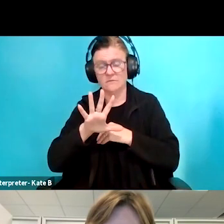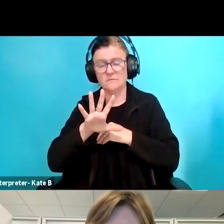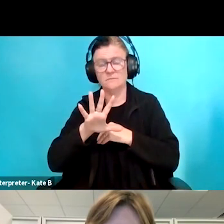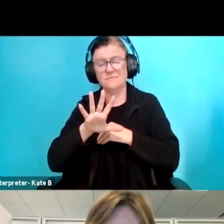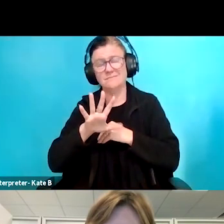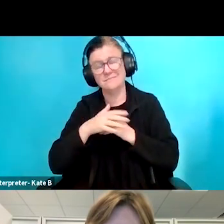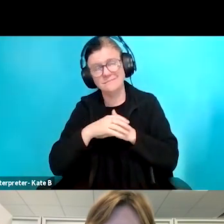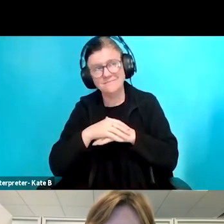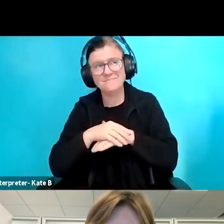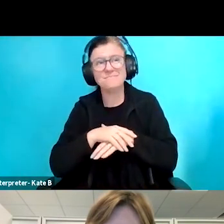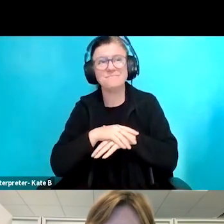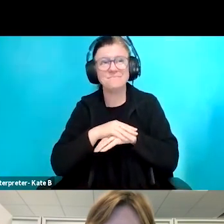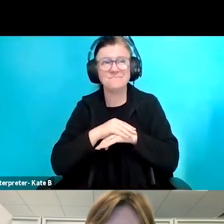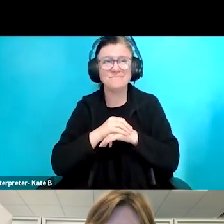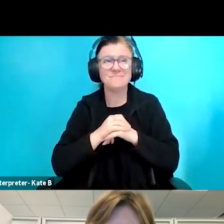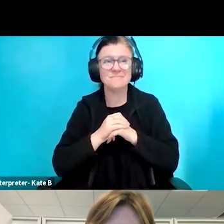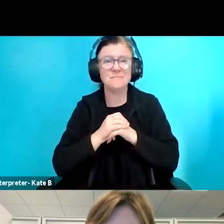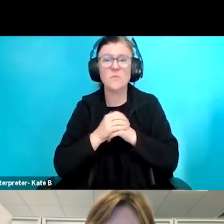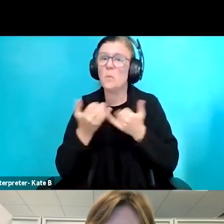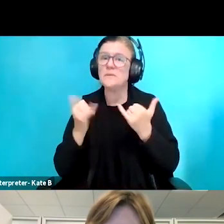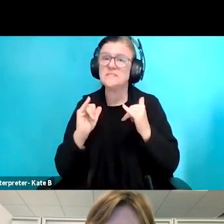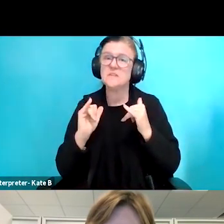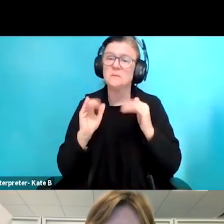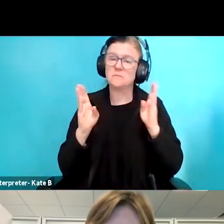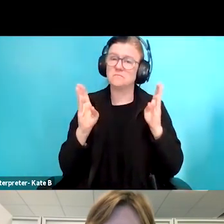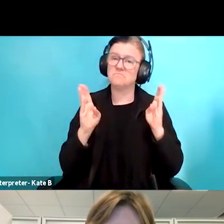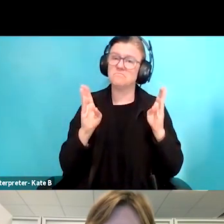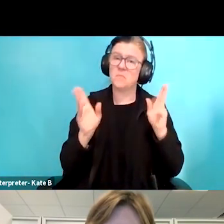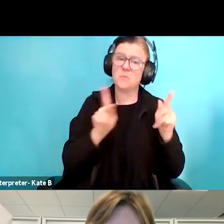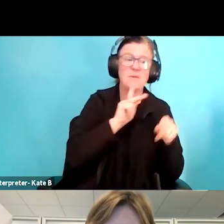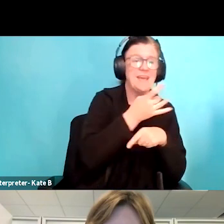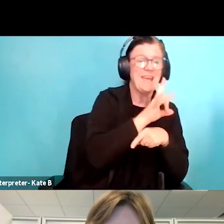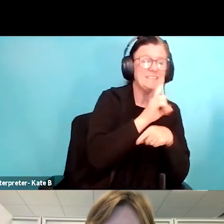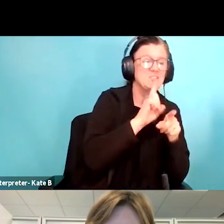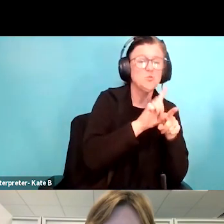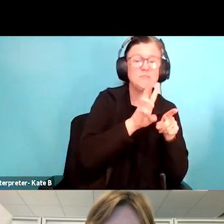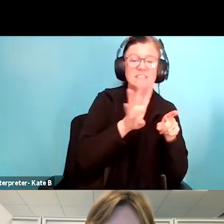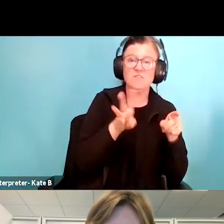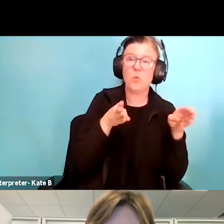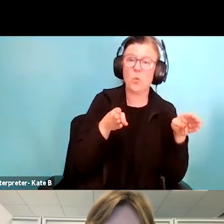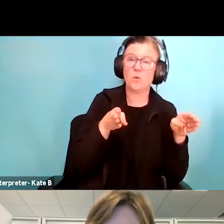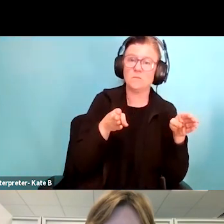that working age adults with disabilities 18 to 64 have some systematically different needs,